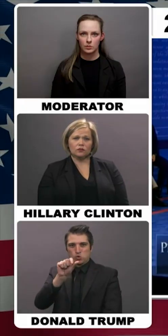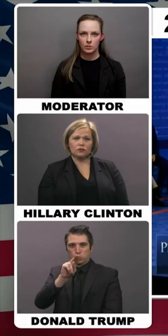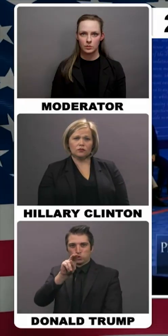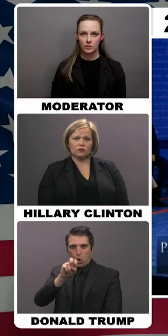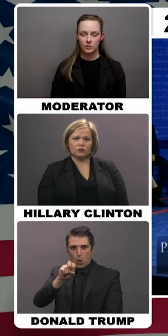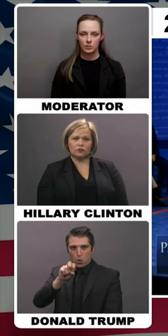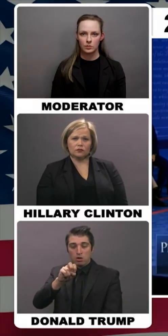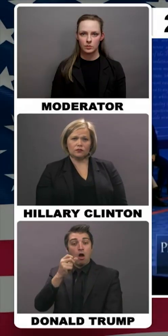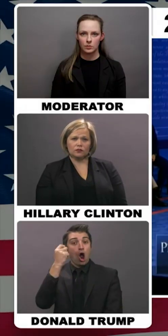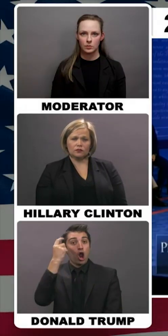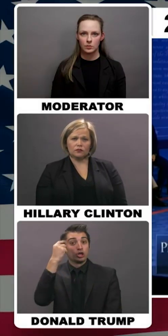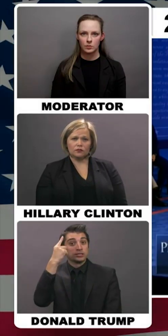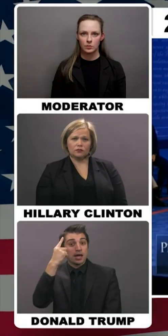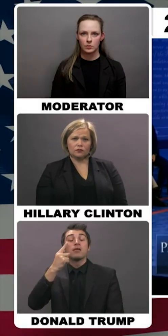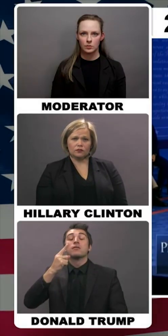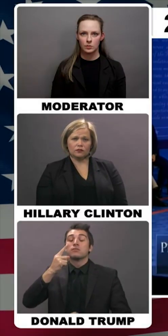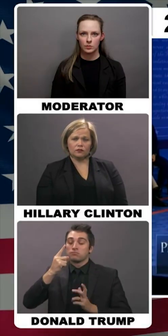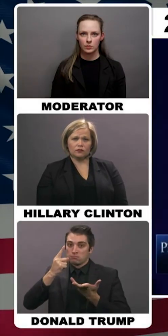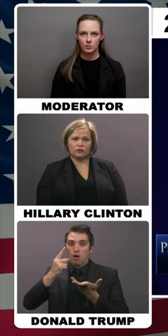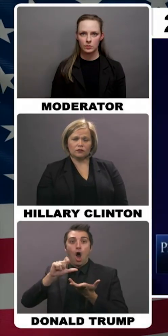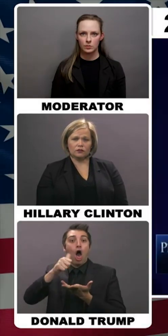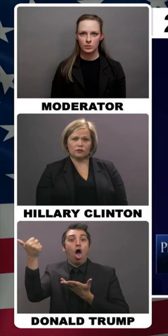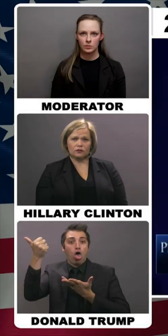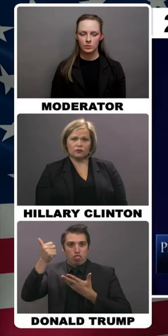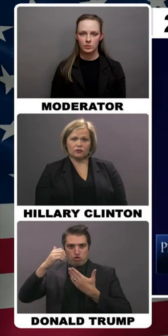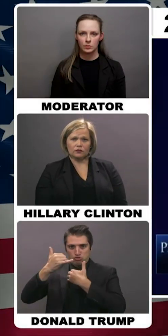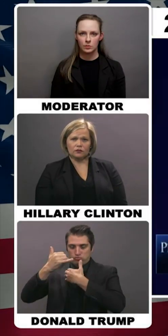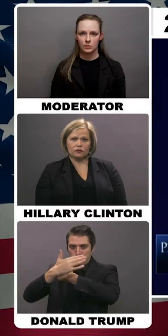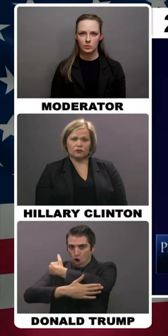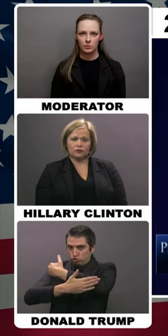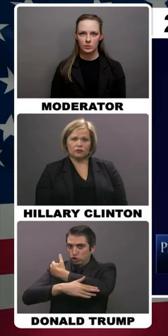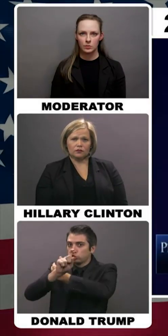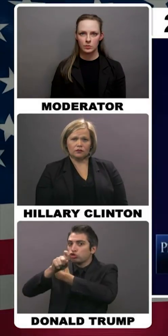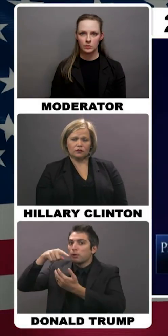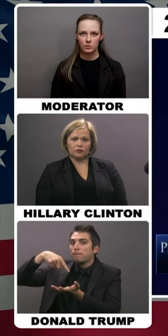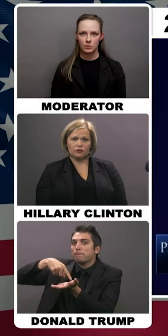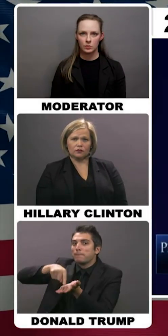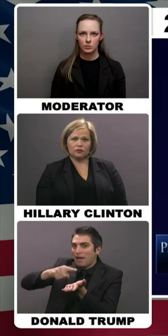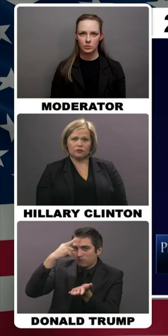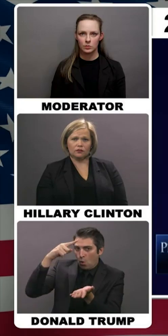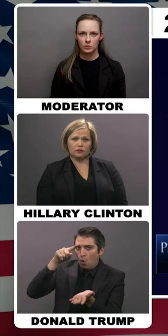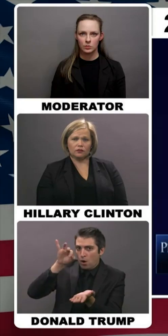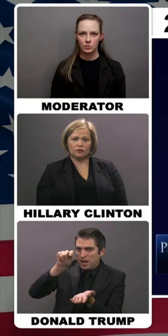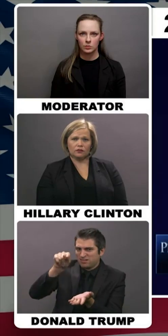who are not carrying their weight, but they have nothing but money and take care of people. But I don't want to have,